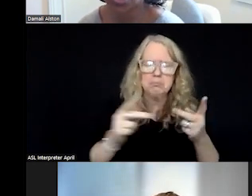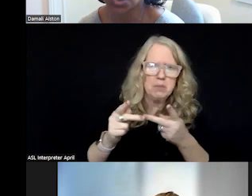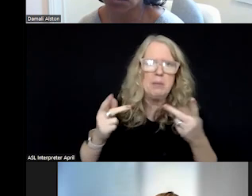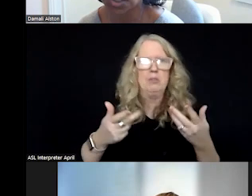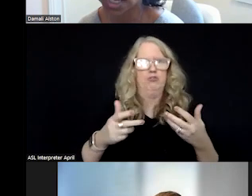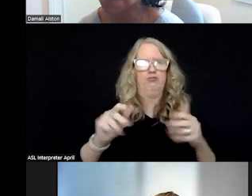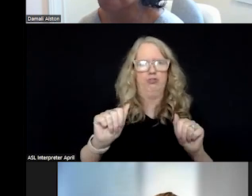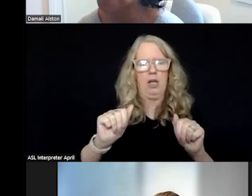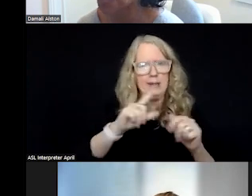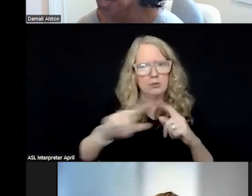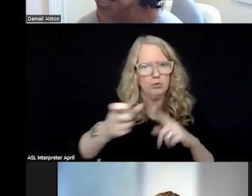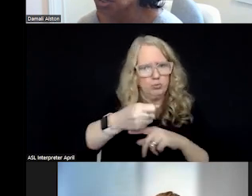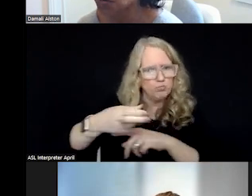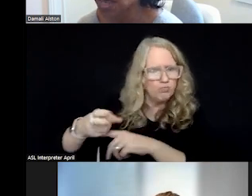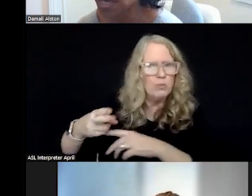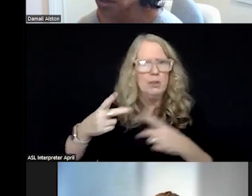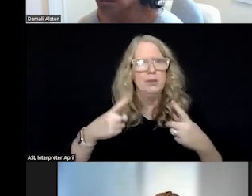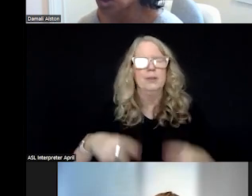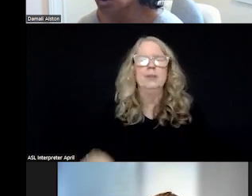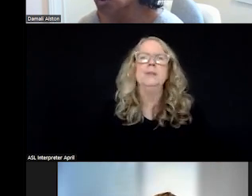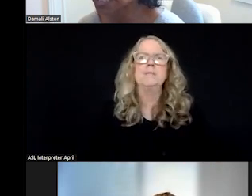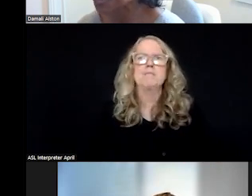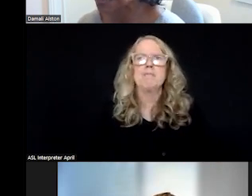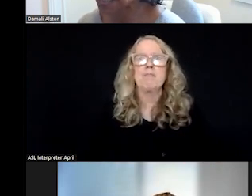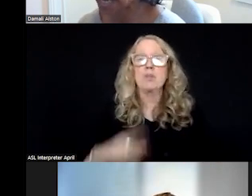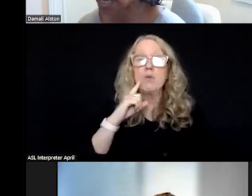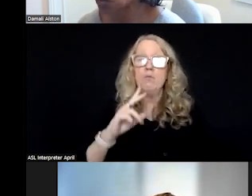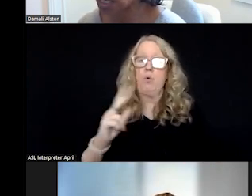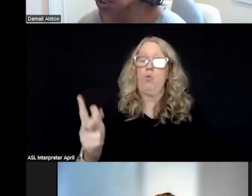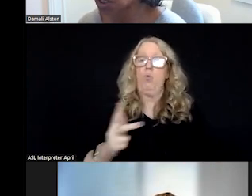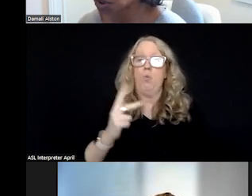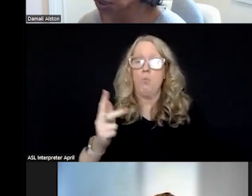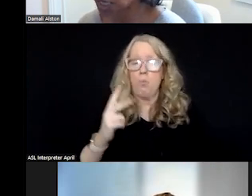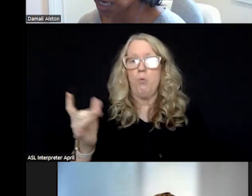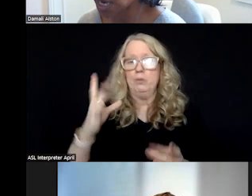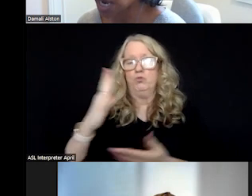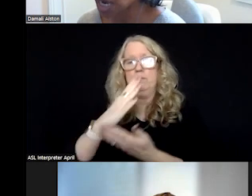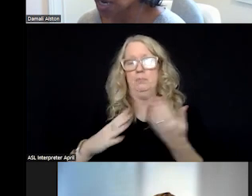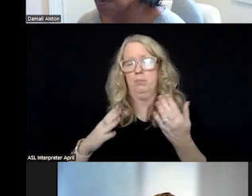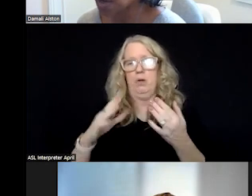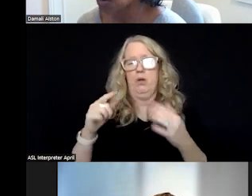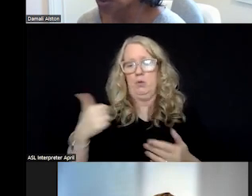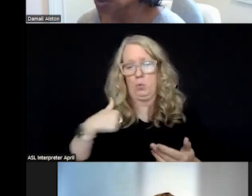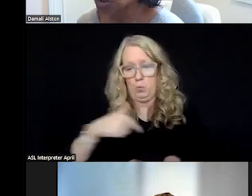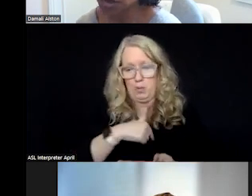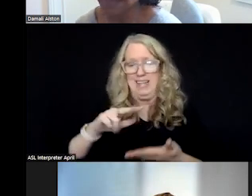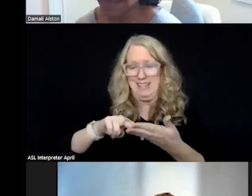TO OVERCOME. ON THE MOBILE CRISIS SIDE, WE ARE INTENTIONALLY ENSURING